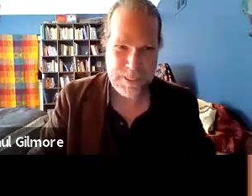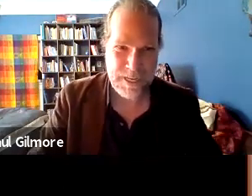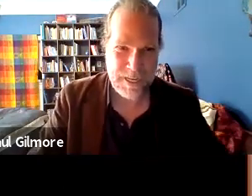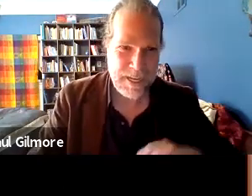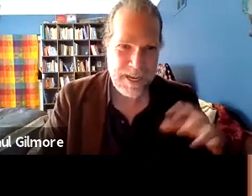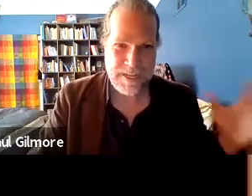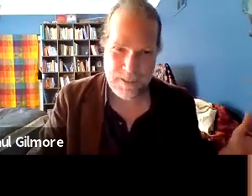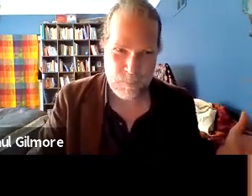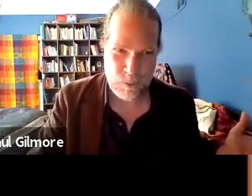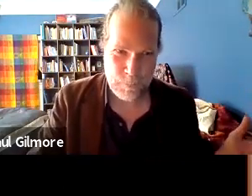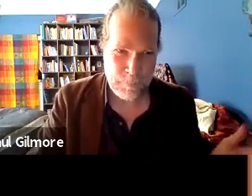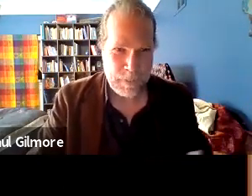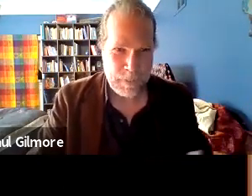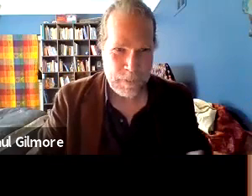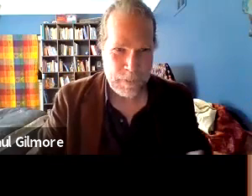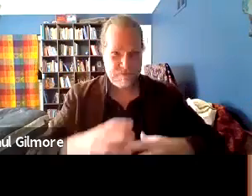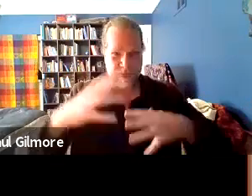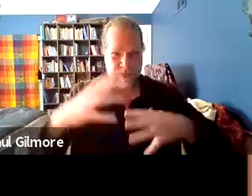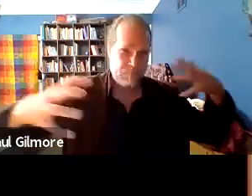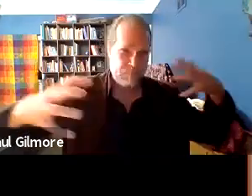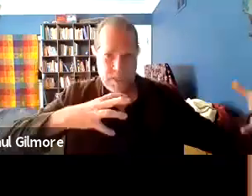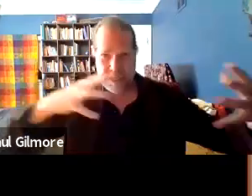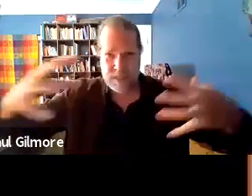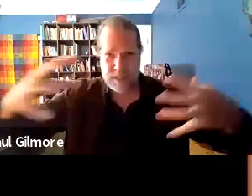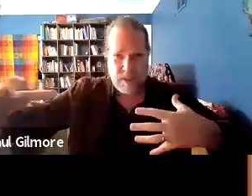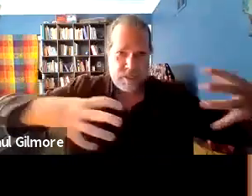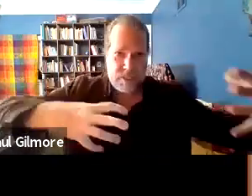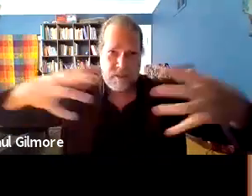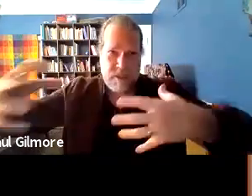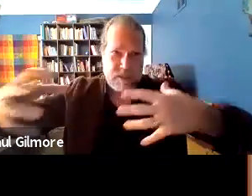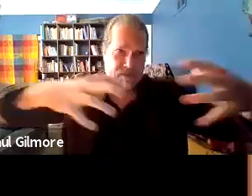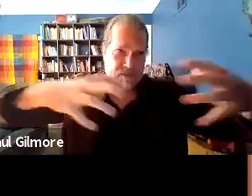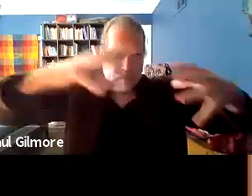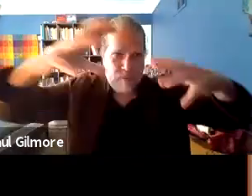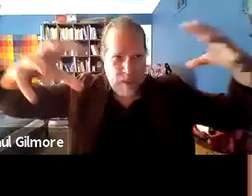to say, a salad bowl, right where you've got Chinese, Irish, Italian, Mexican, red, we got